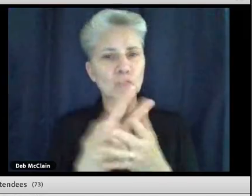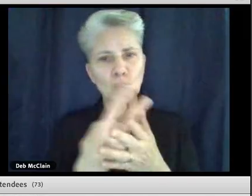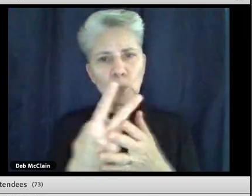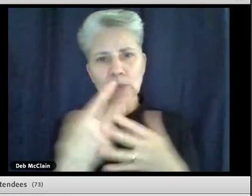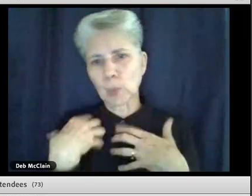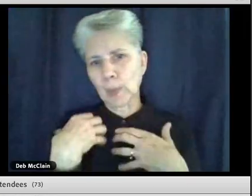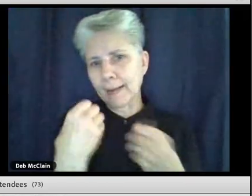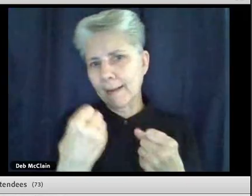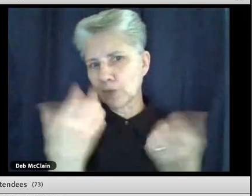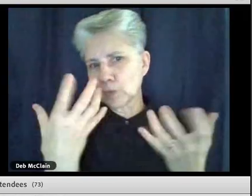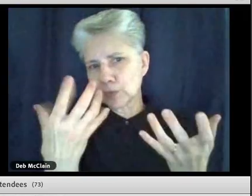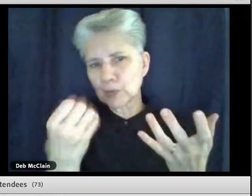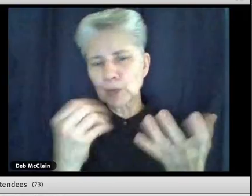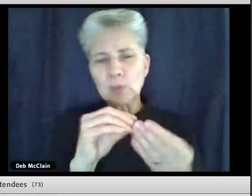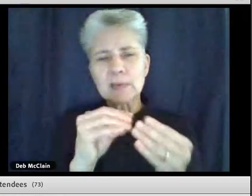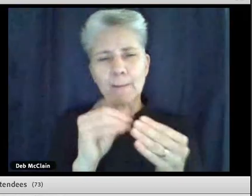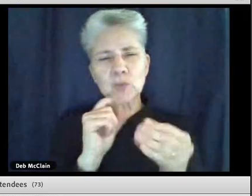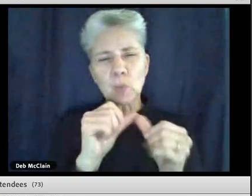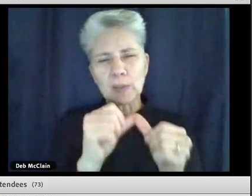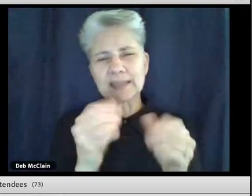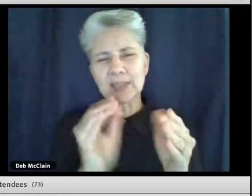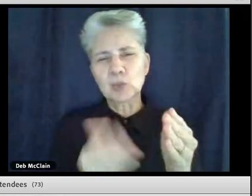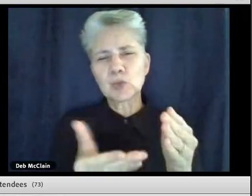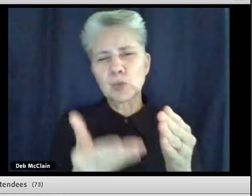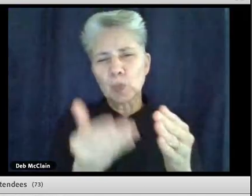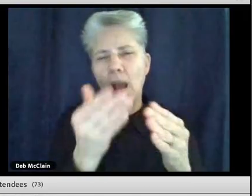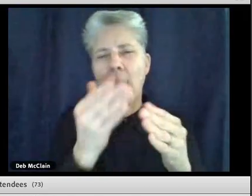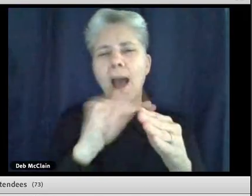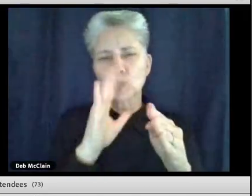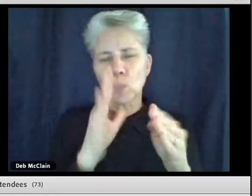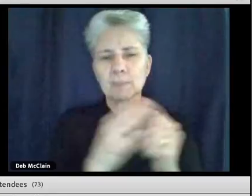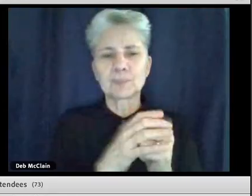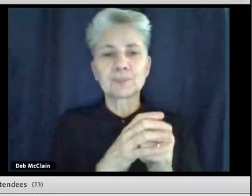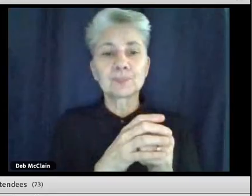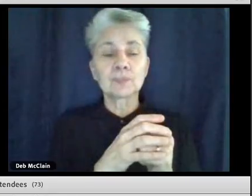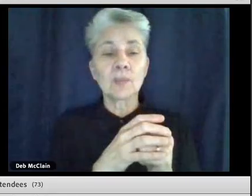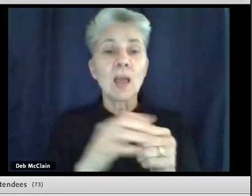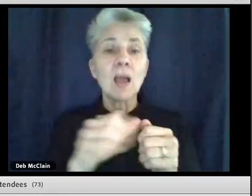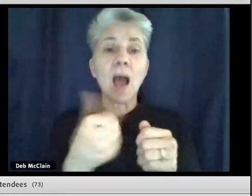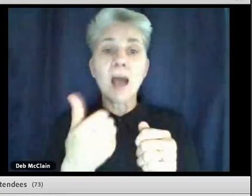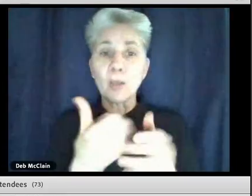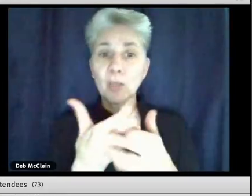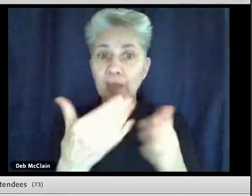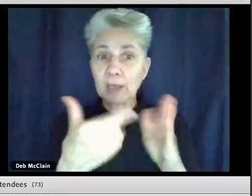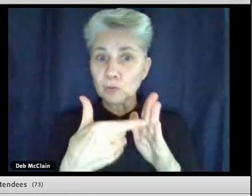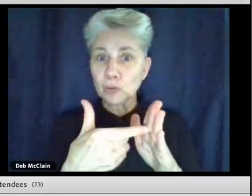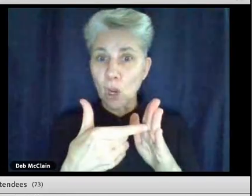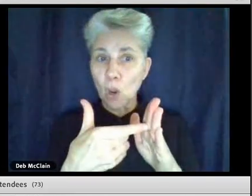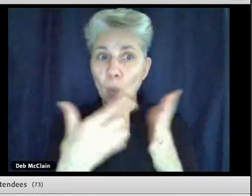so those numbers are going to continue to rise. The other thing I wanted to show you before we go back to the PowerPoint: